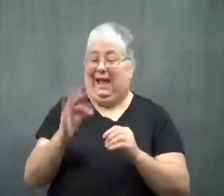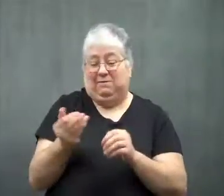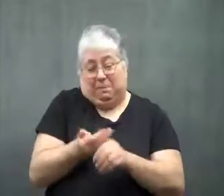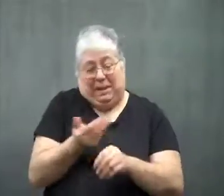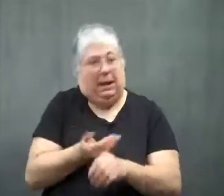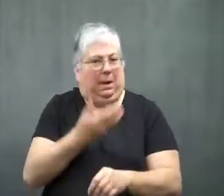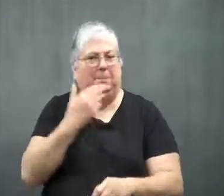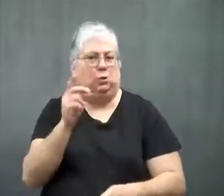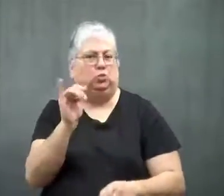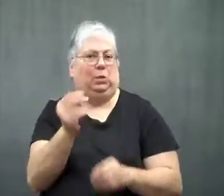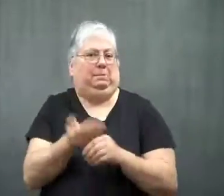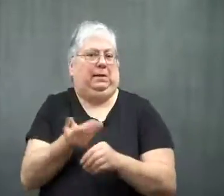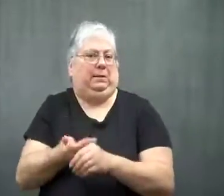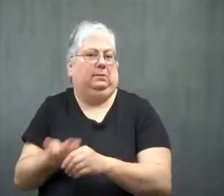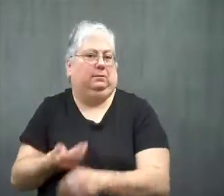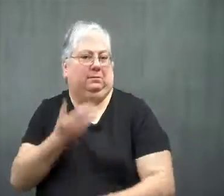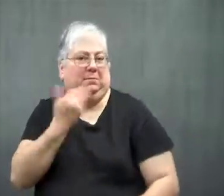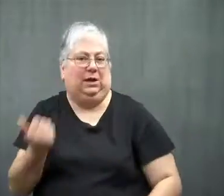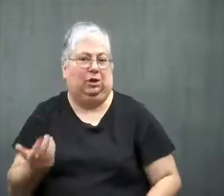They should be peeled, if possible.